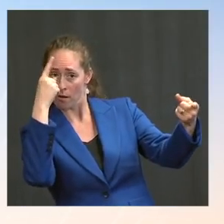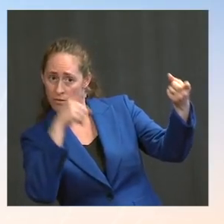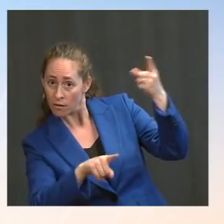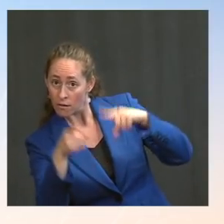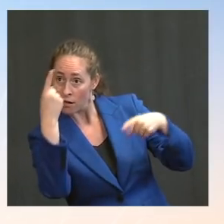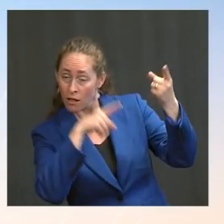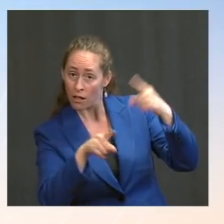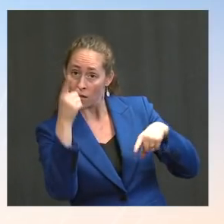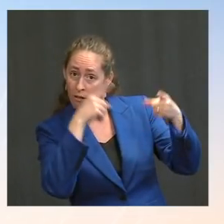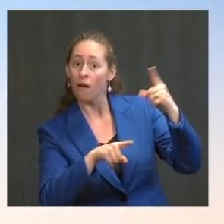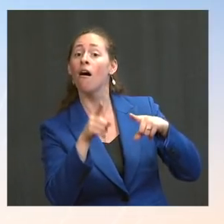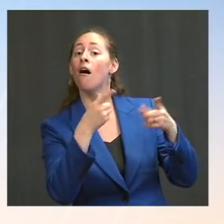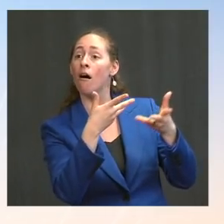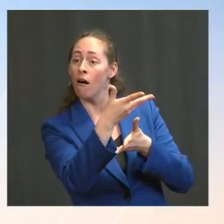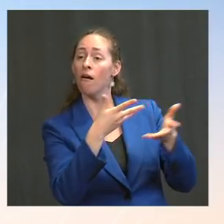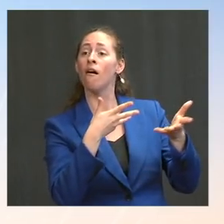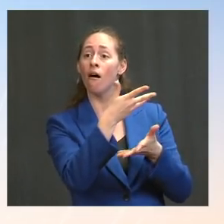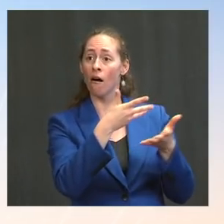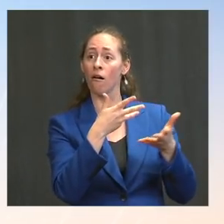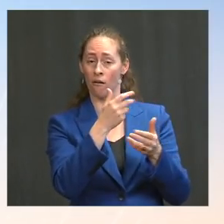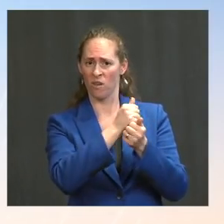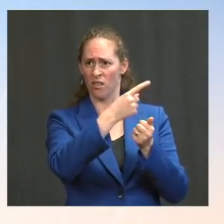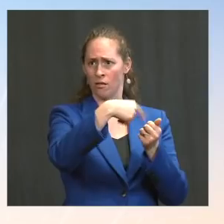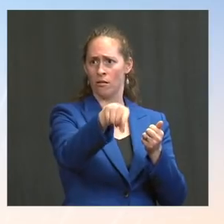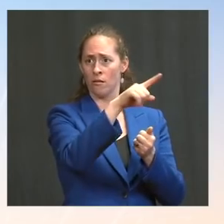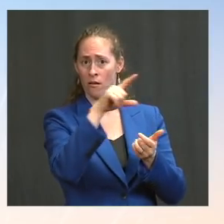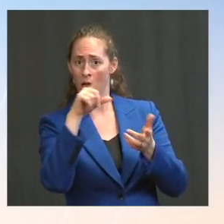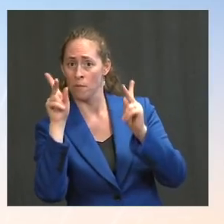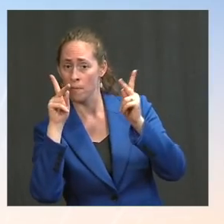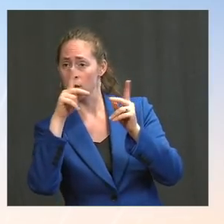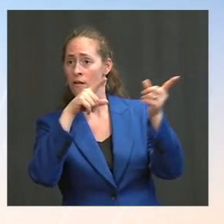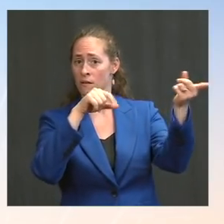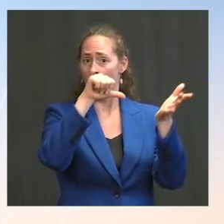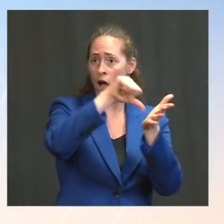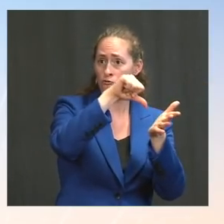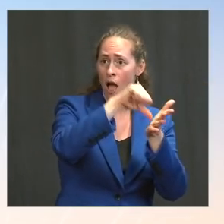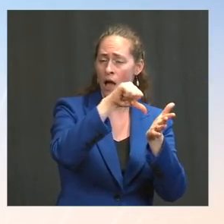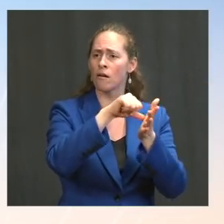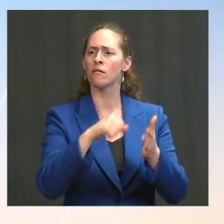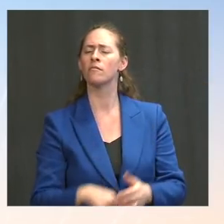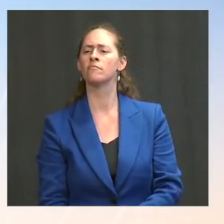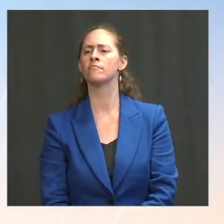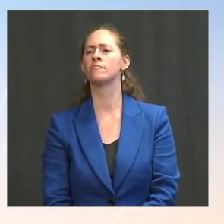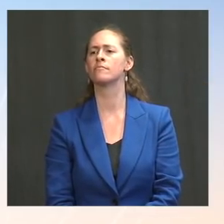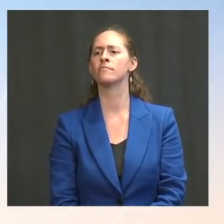P5+1 partners and the Iranians, even indirectly, is because we want to have that reliable access and understand